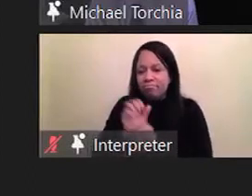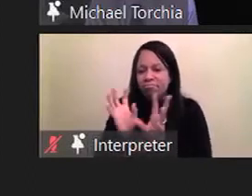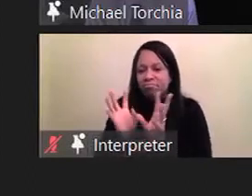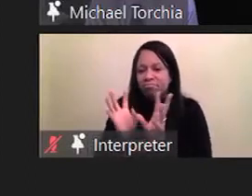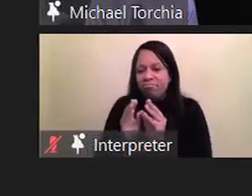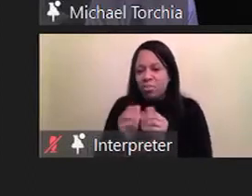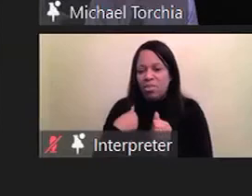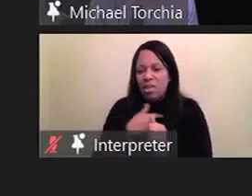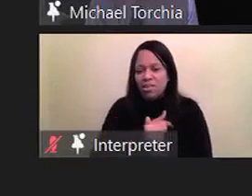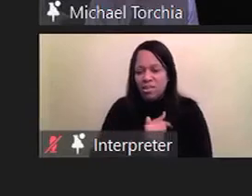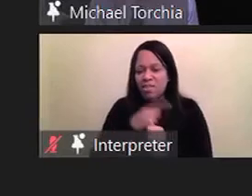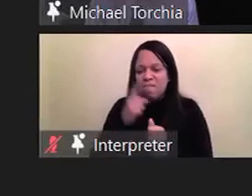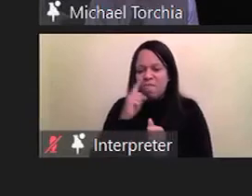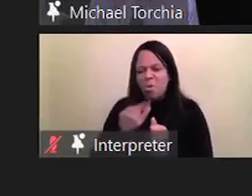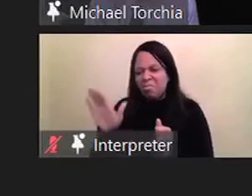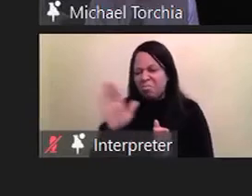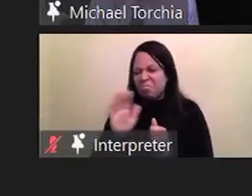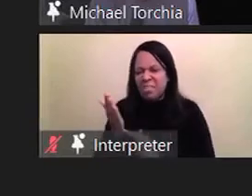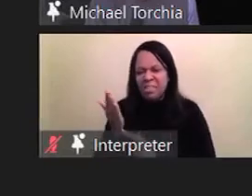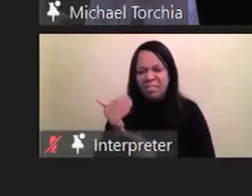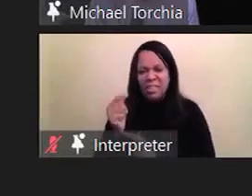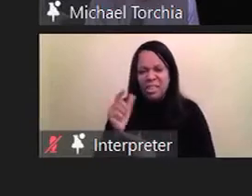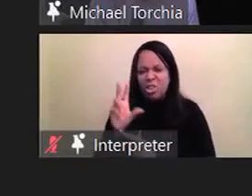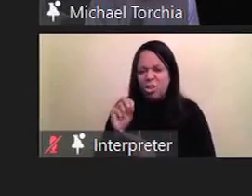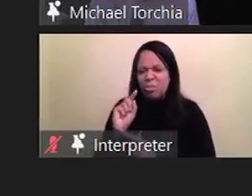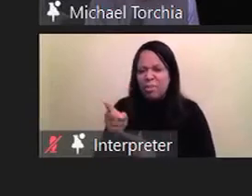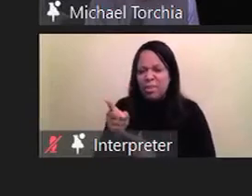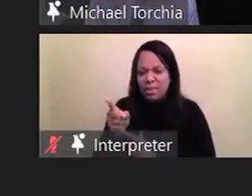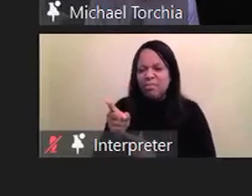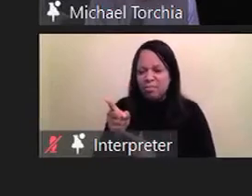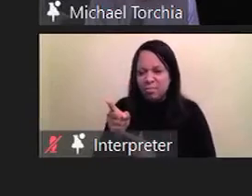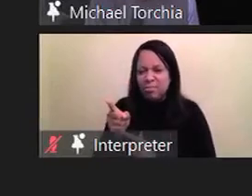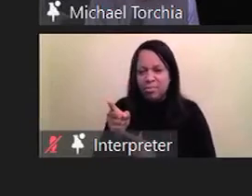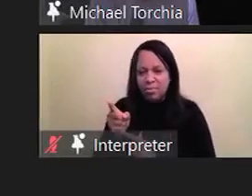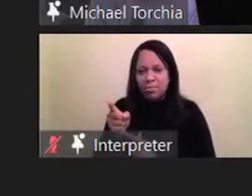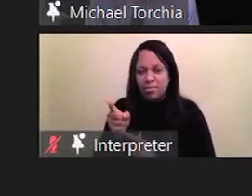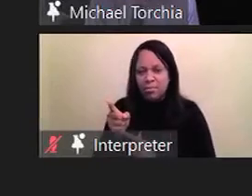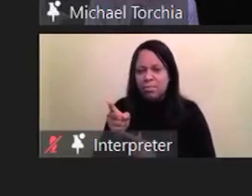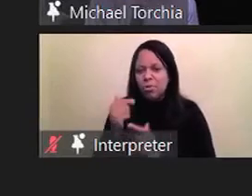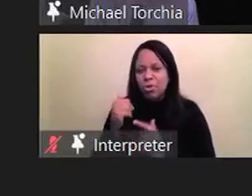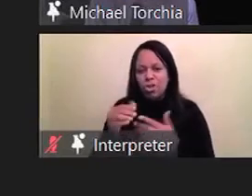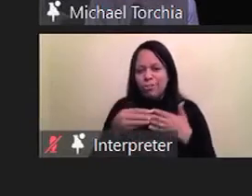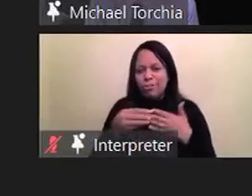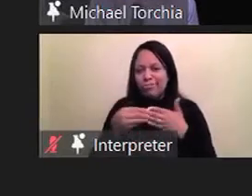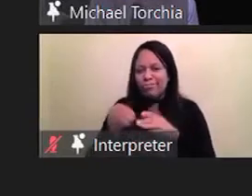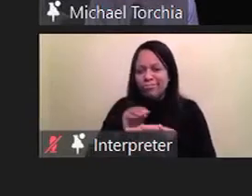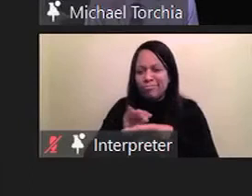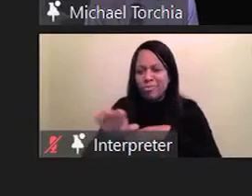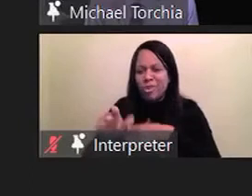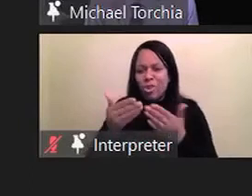for 15 to 30 minutes. And we can walk you through all the technical components